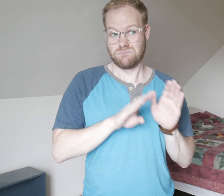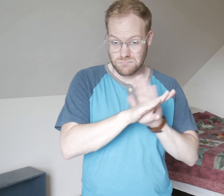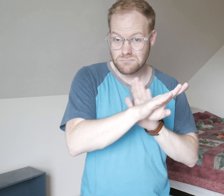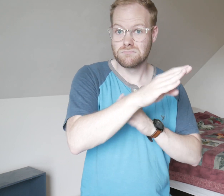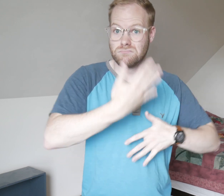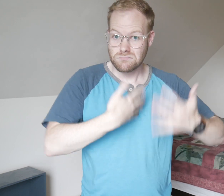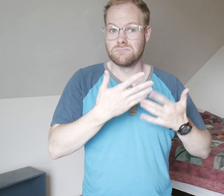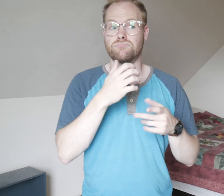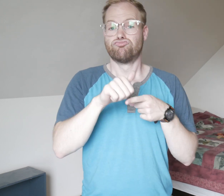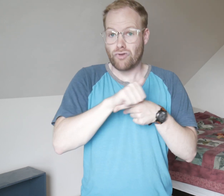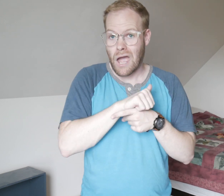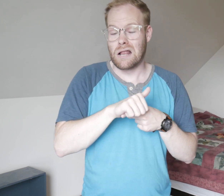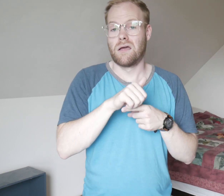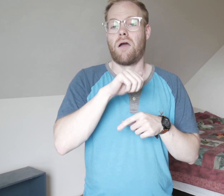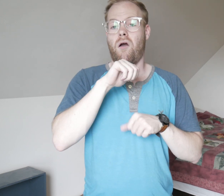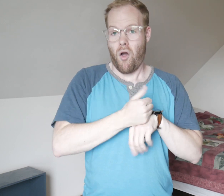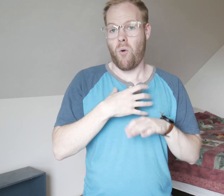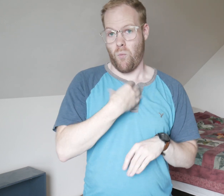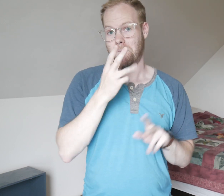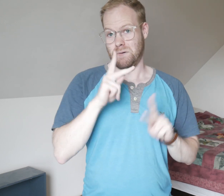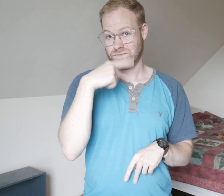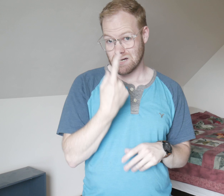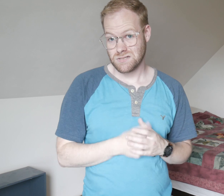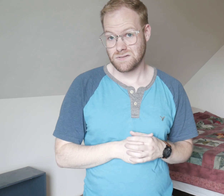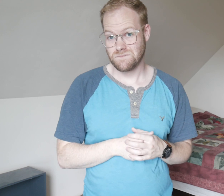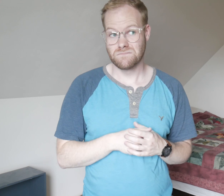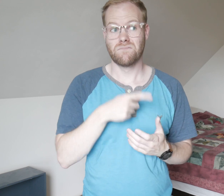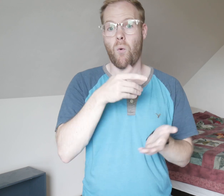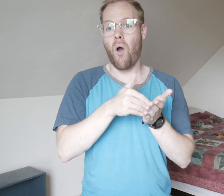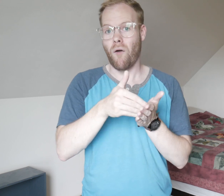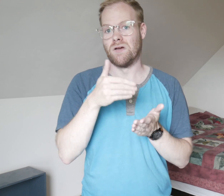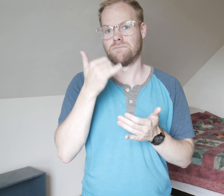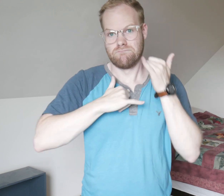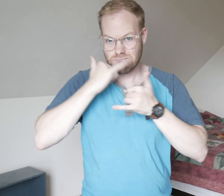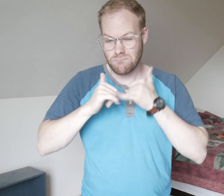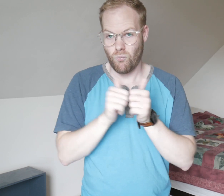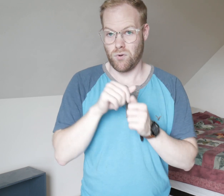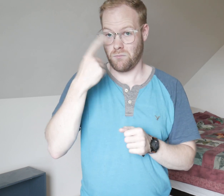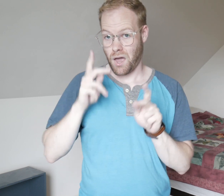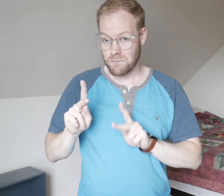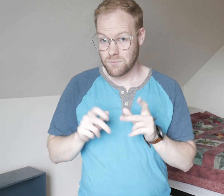developed it, trained it on white people’s faces. It often makes mistakes with Black people.